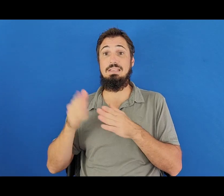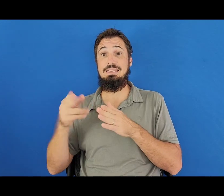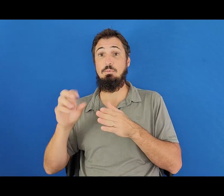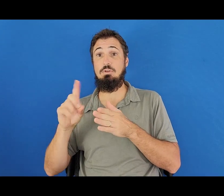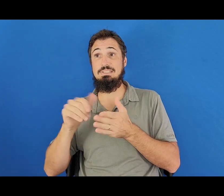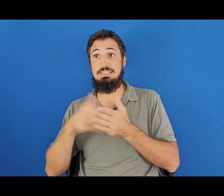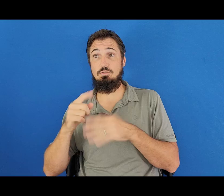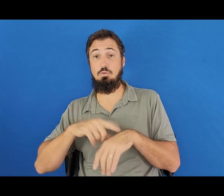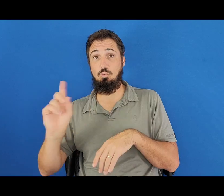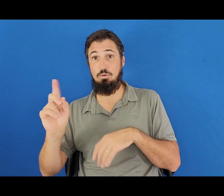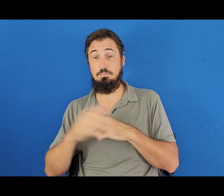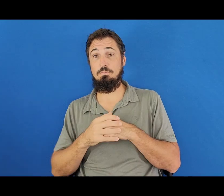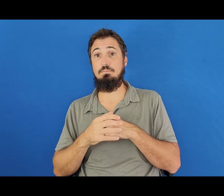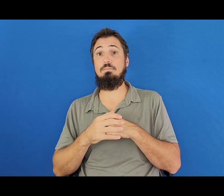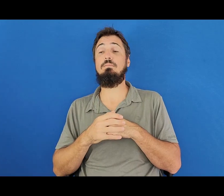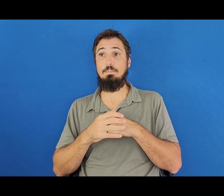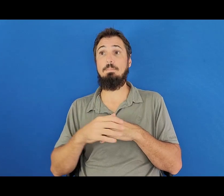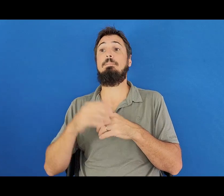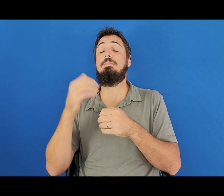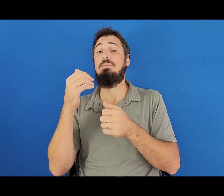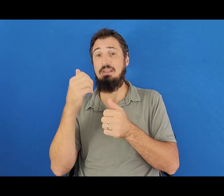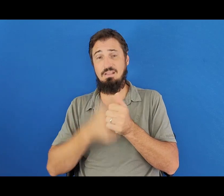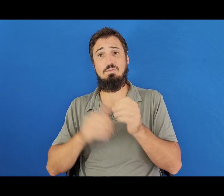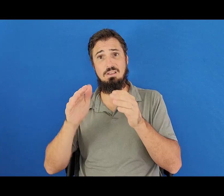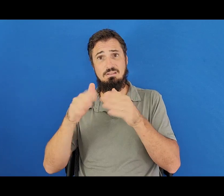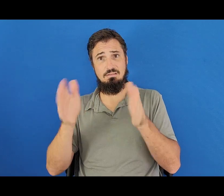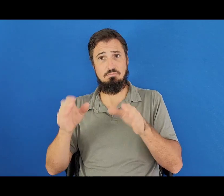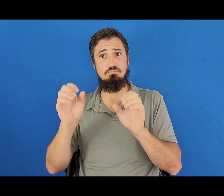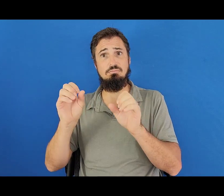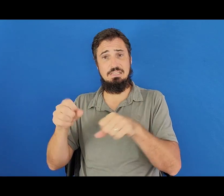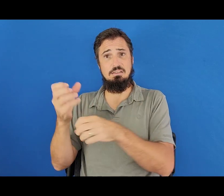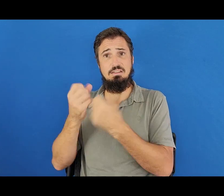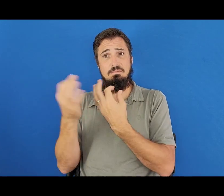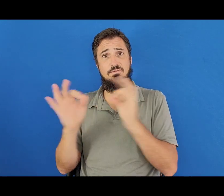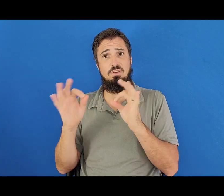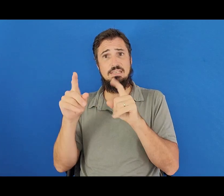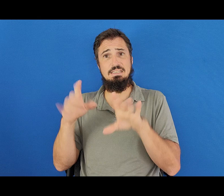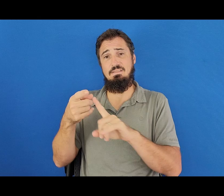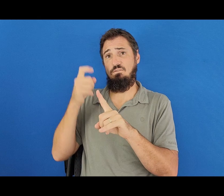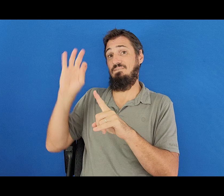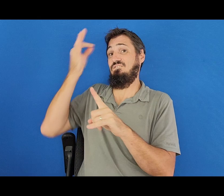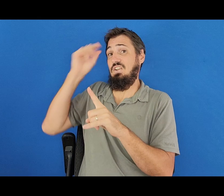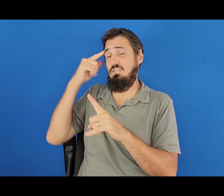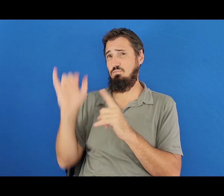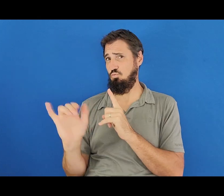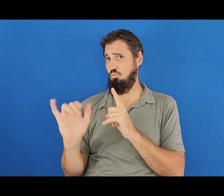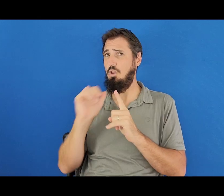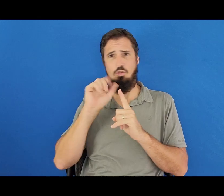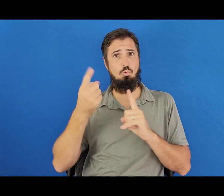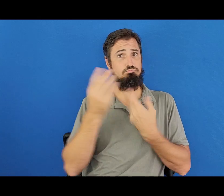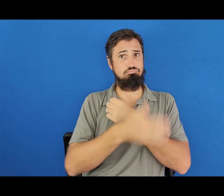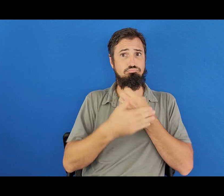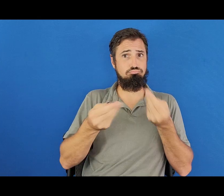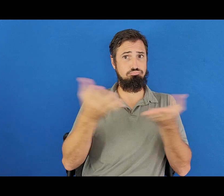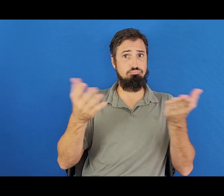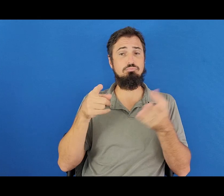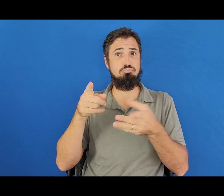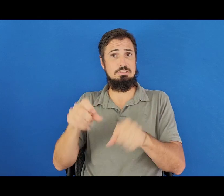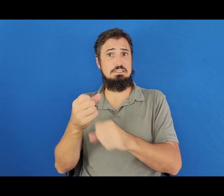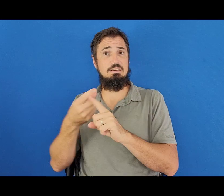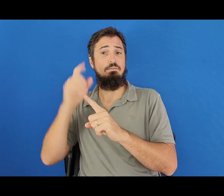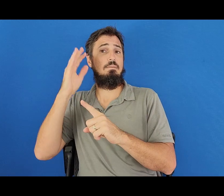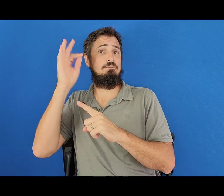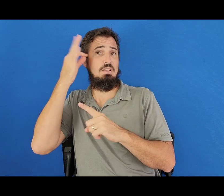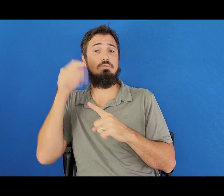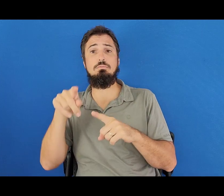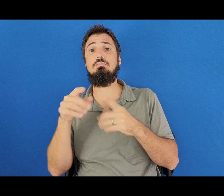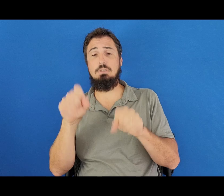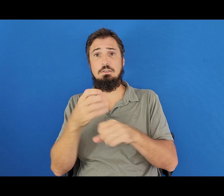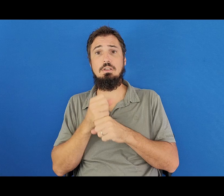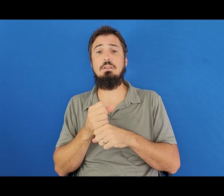Every household is also eligible for a second round of free test kits by mail from the federal government. If you already got one set mailed to you earlier this year, you can sign up for a